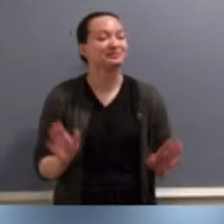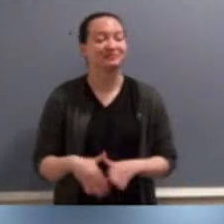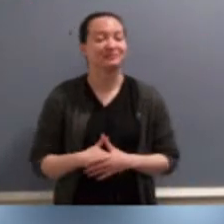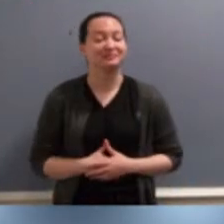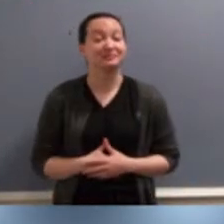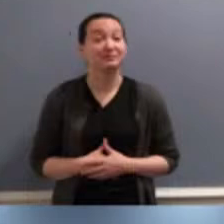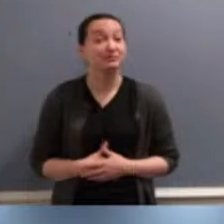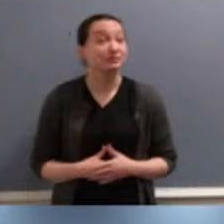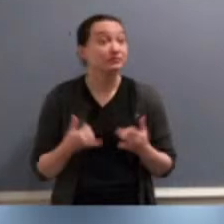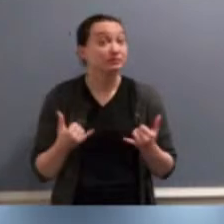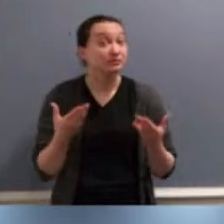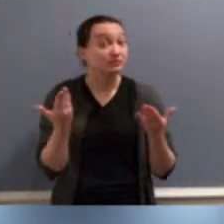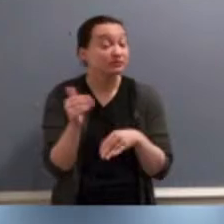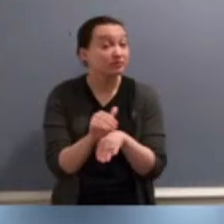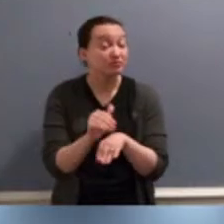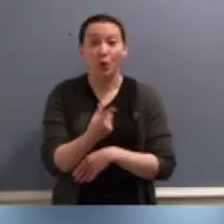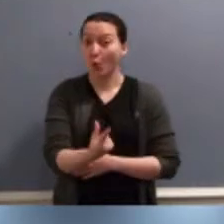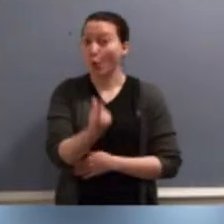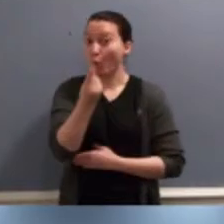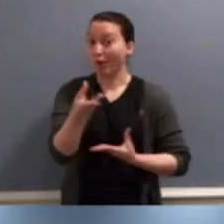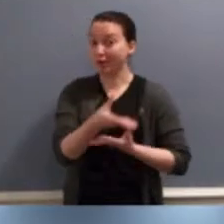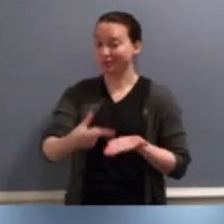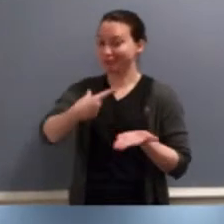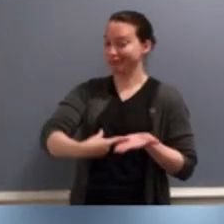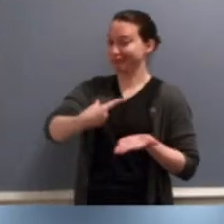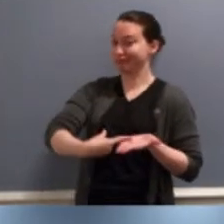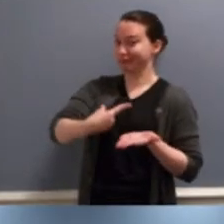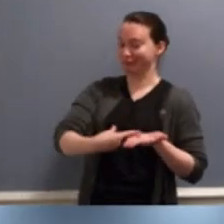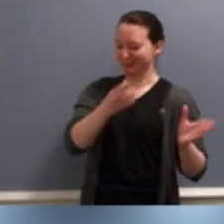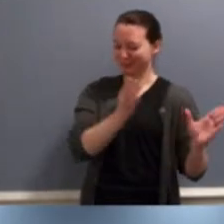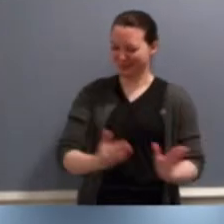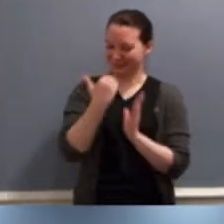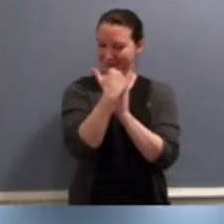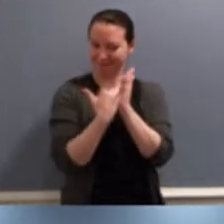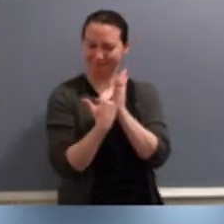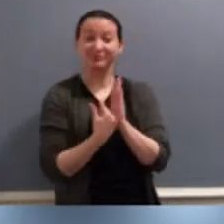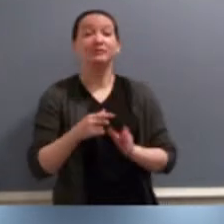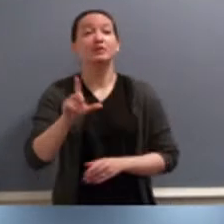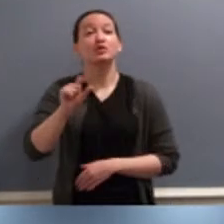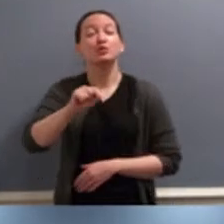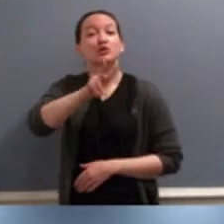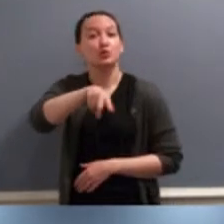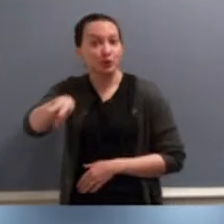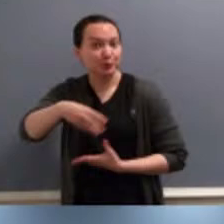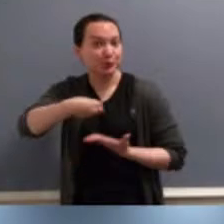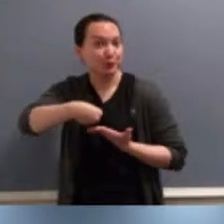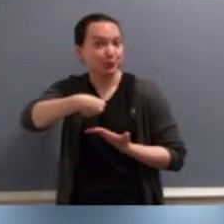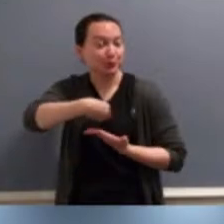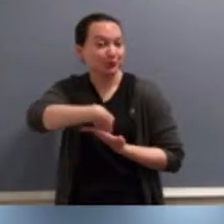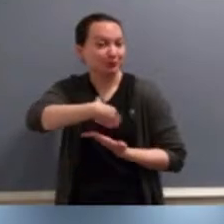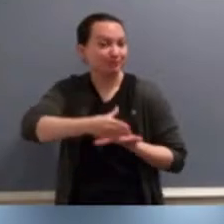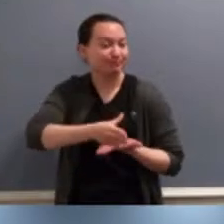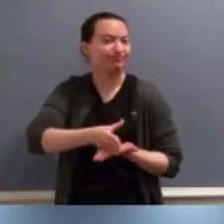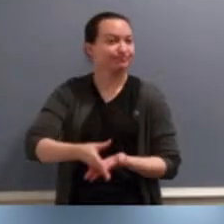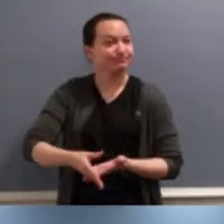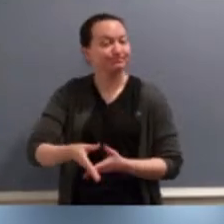so this evening we have one item on our agenda the 2022 budget hearing before we go